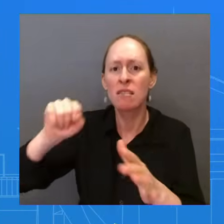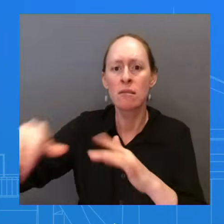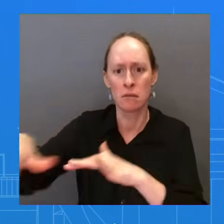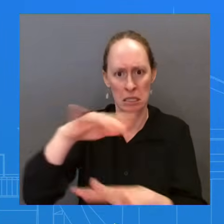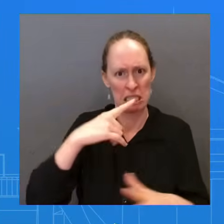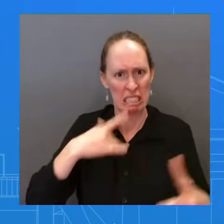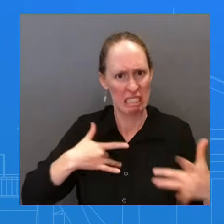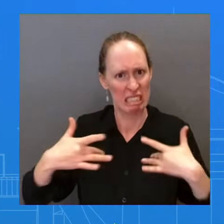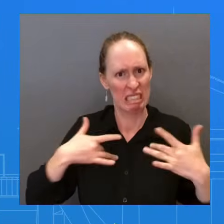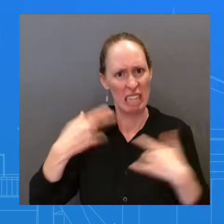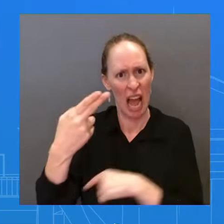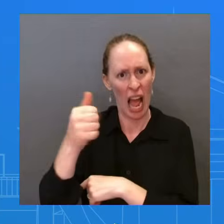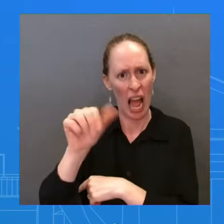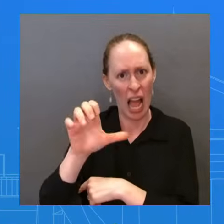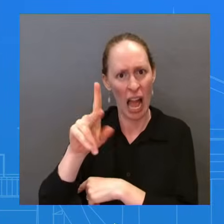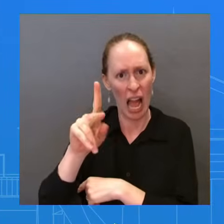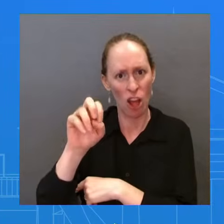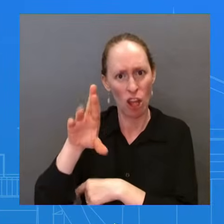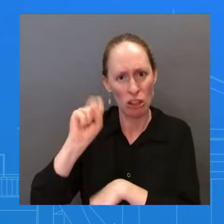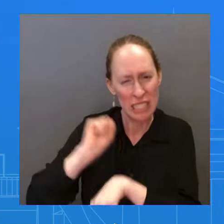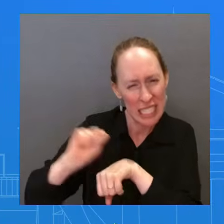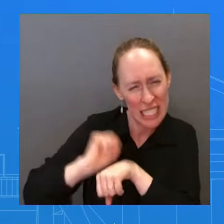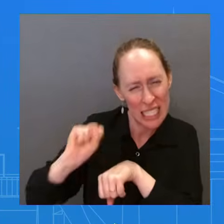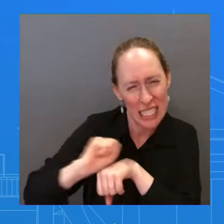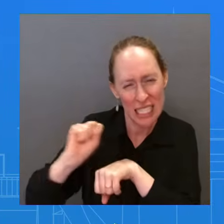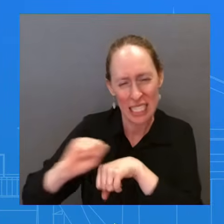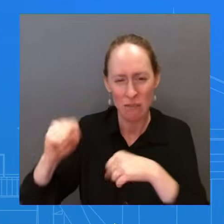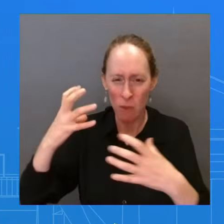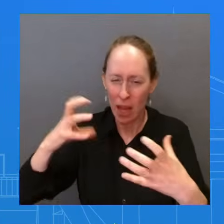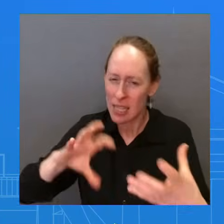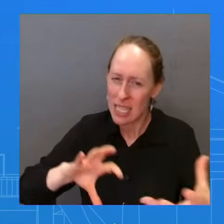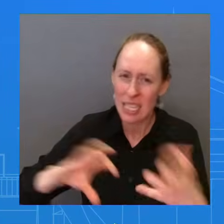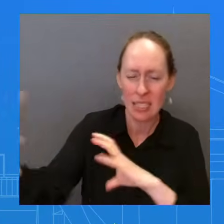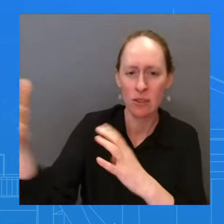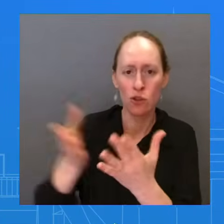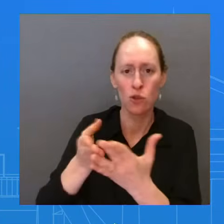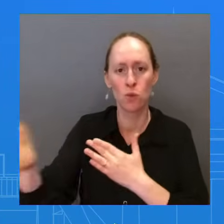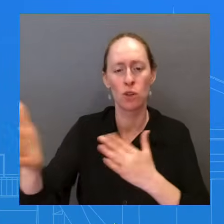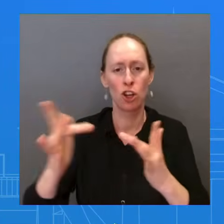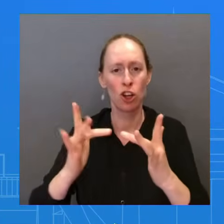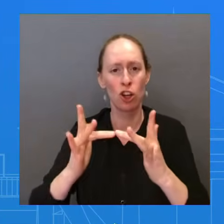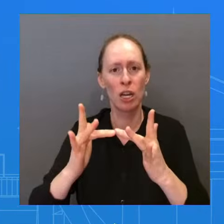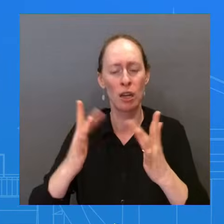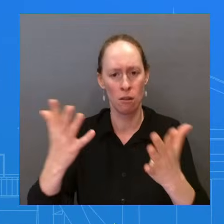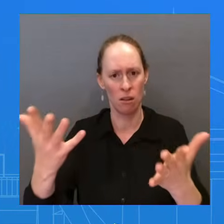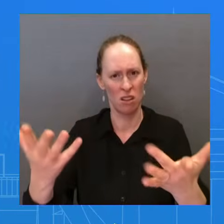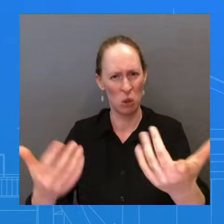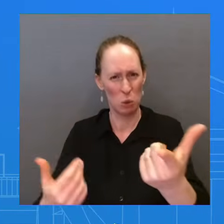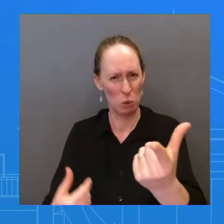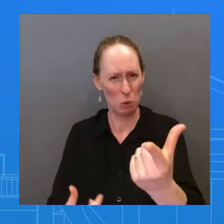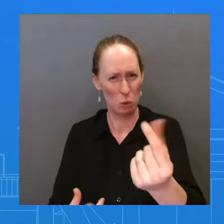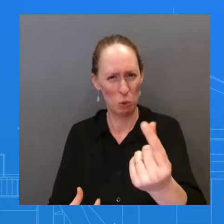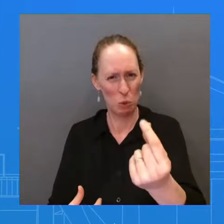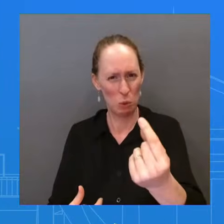And how does the administration plan to address this with China? Mr. Kirby: No. I'm going to have to take your question. Sorry.